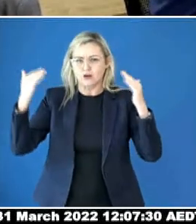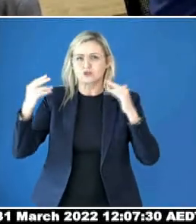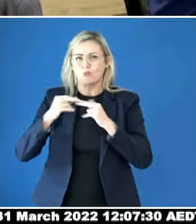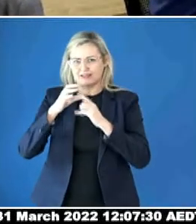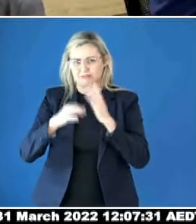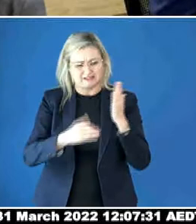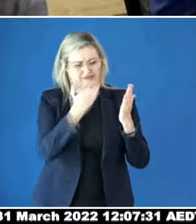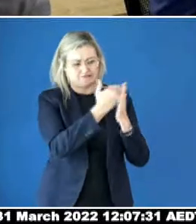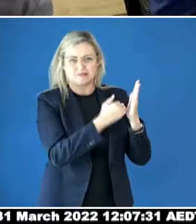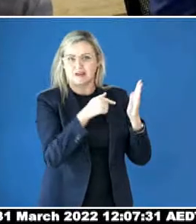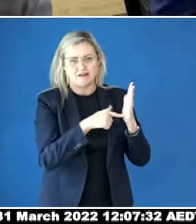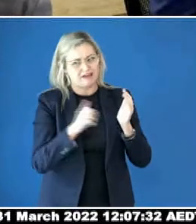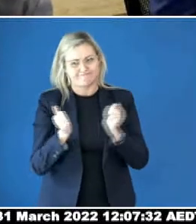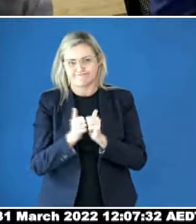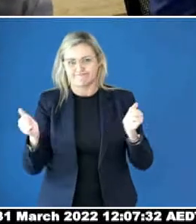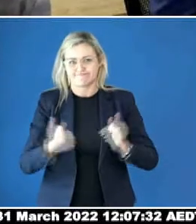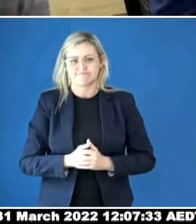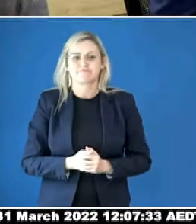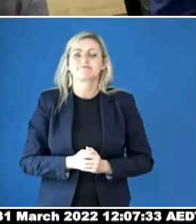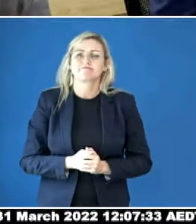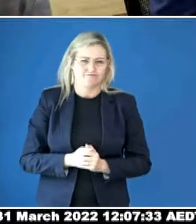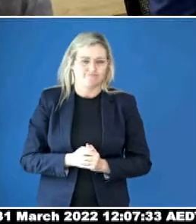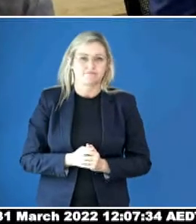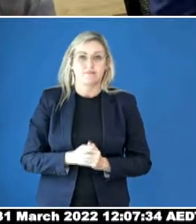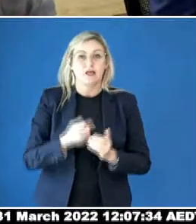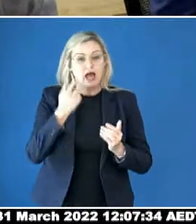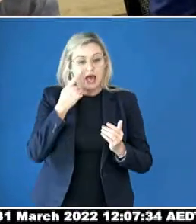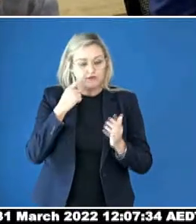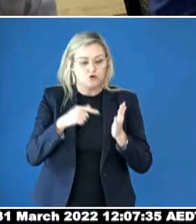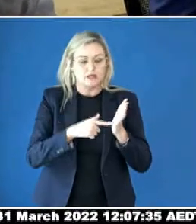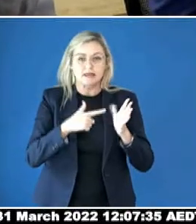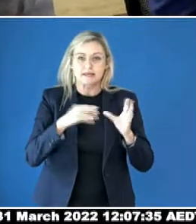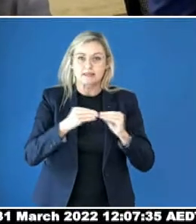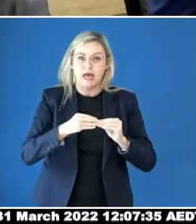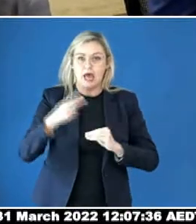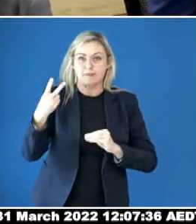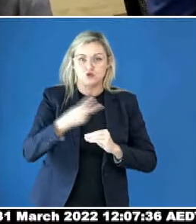Could I ask you to turn to the document at tab 12 of your Tender Bundle.